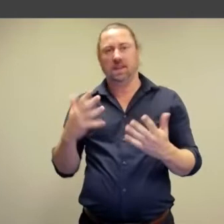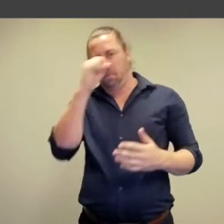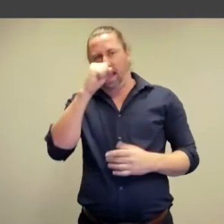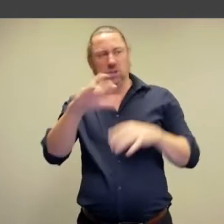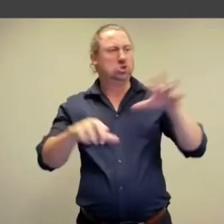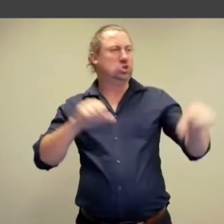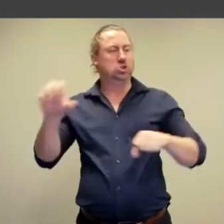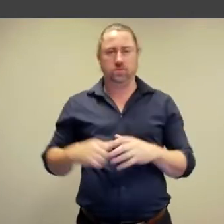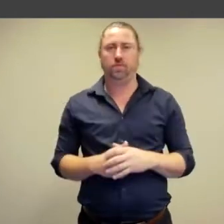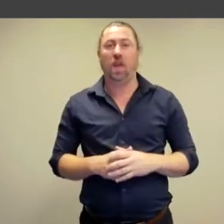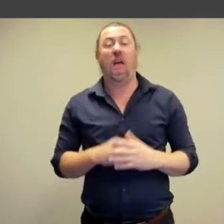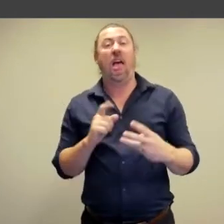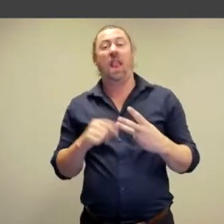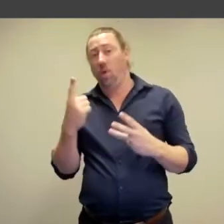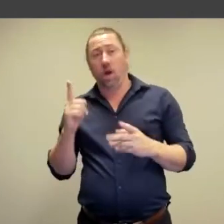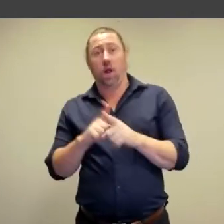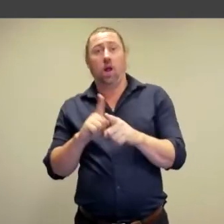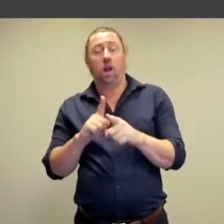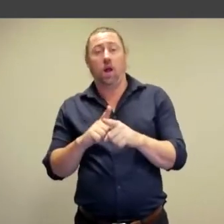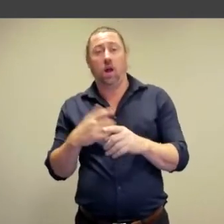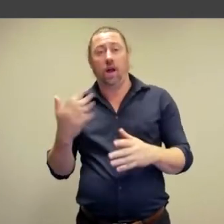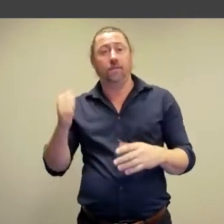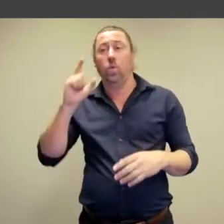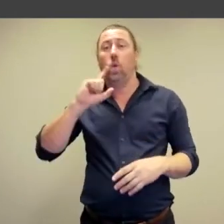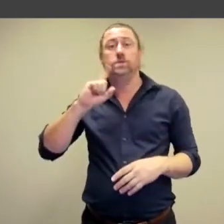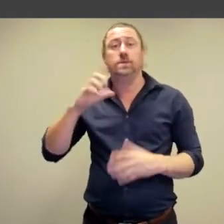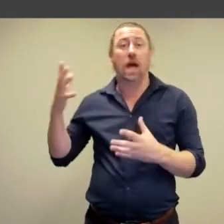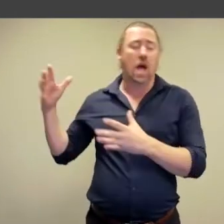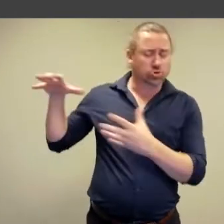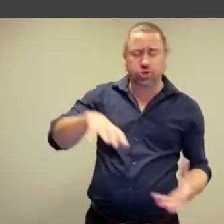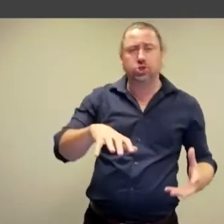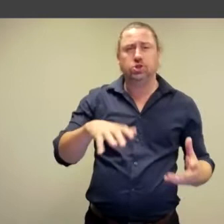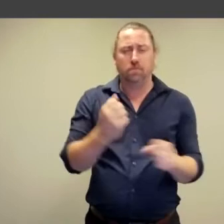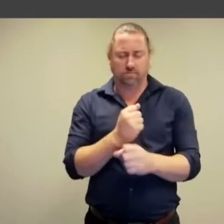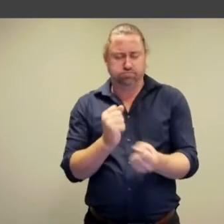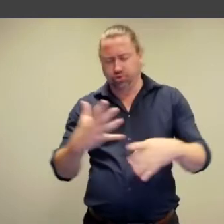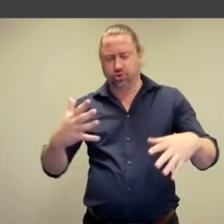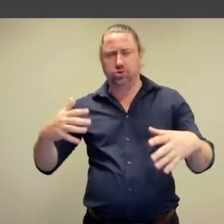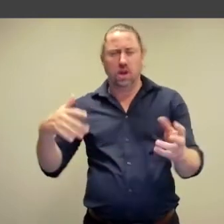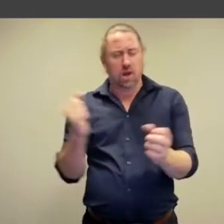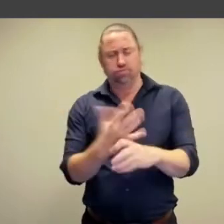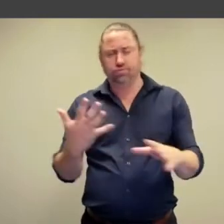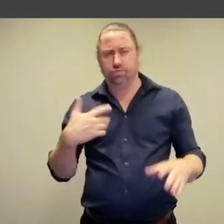is smashing objects underneath water